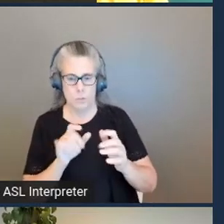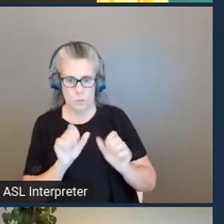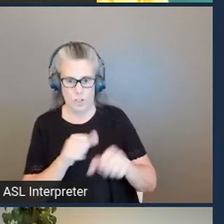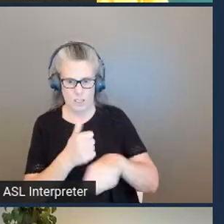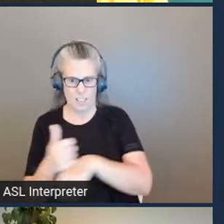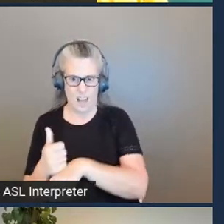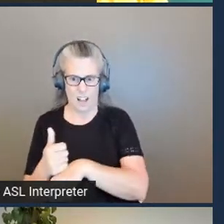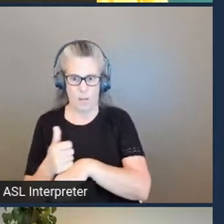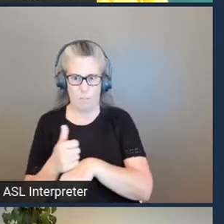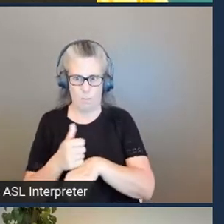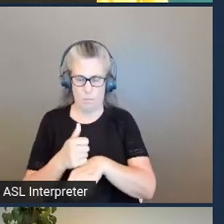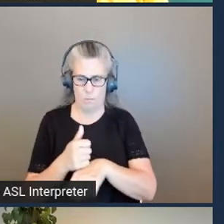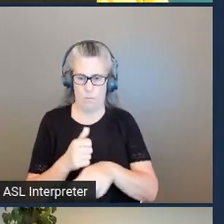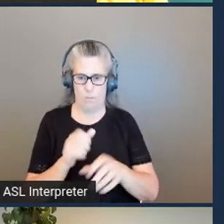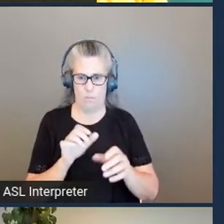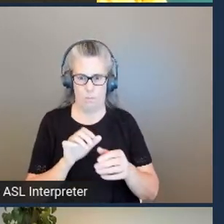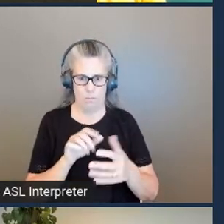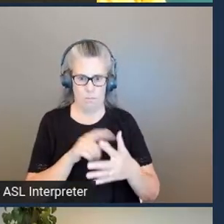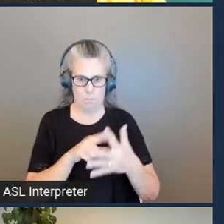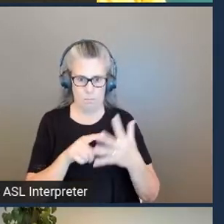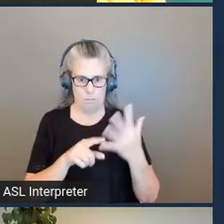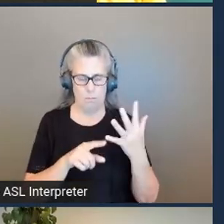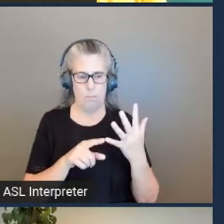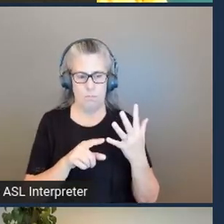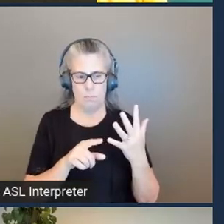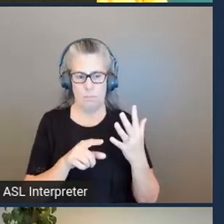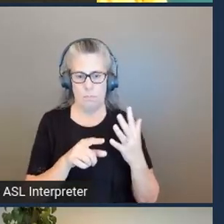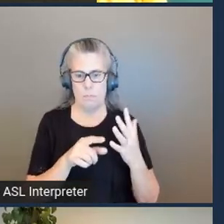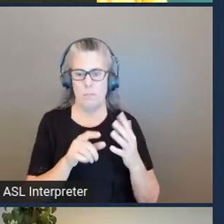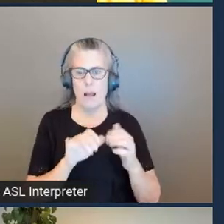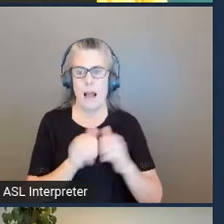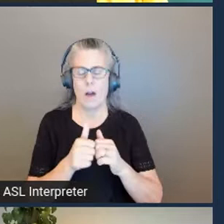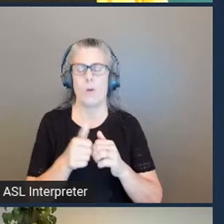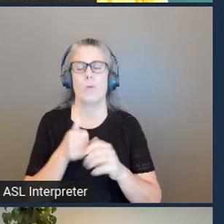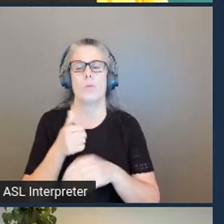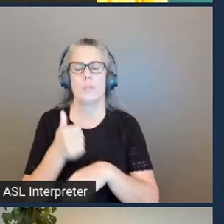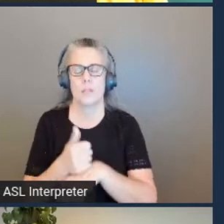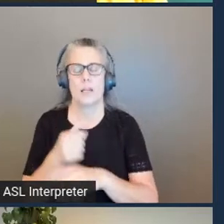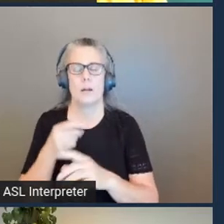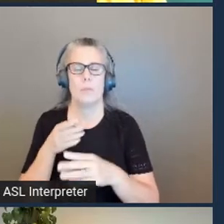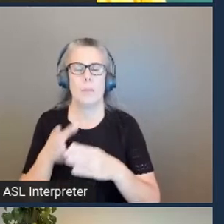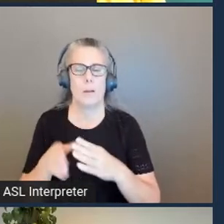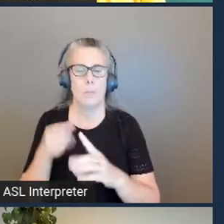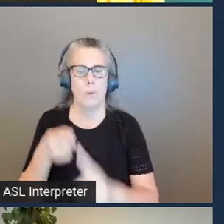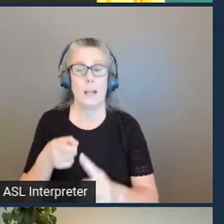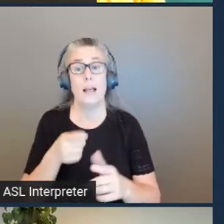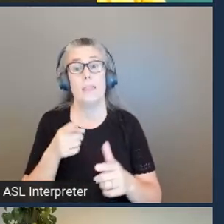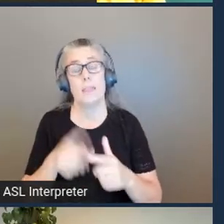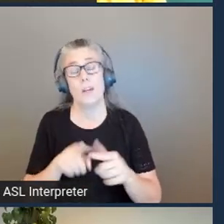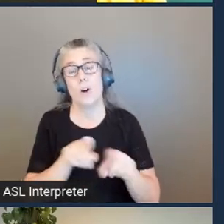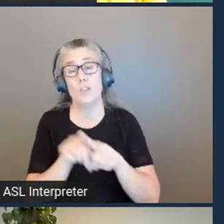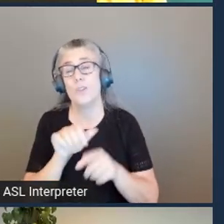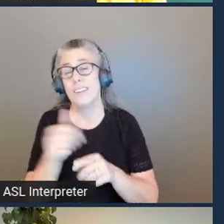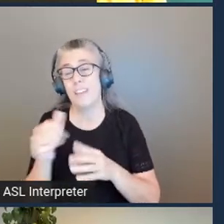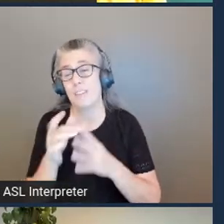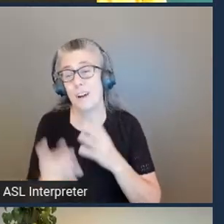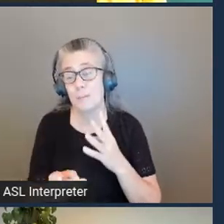of the setting of the endpoint. And optionally, you can also have SNS notification setup.